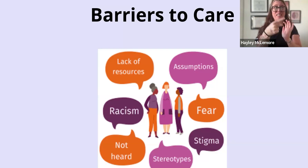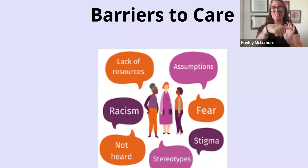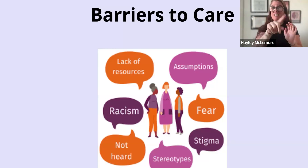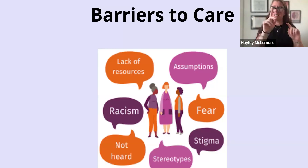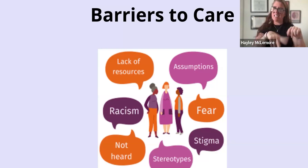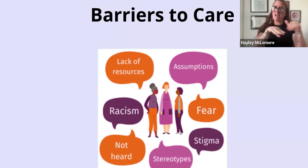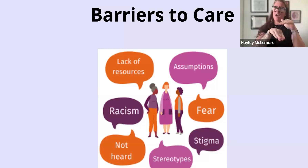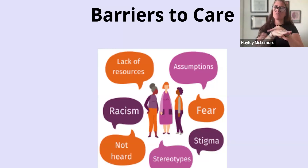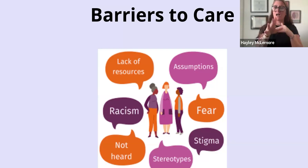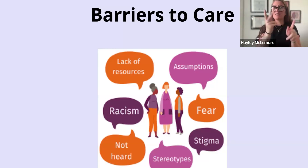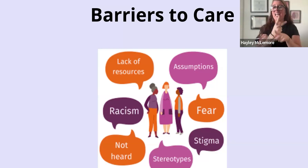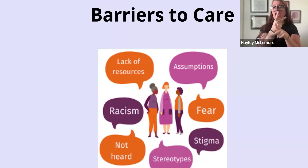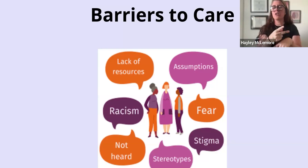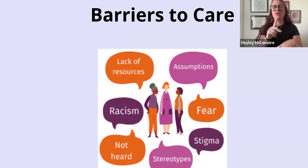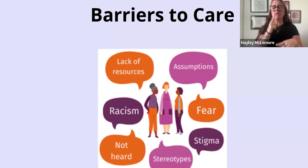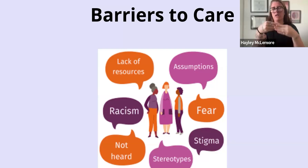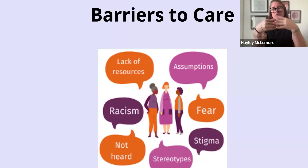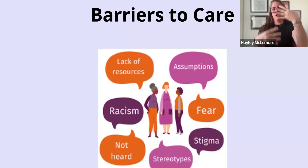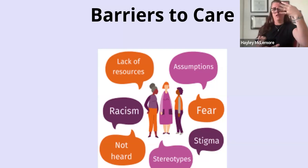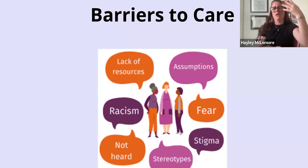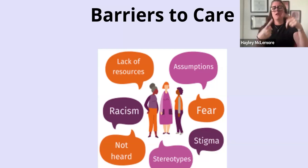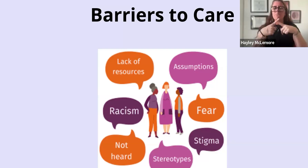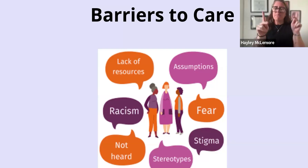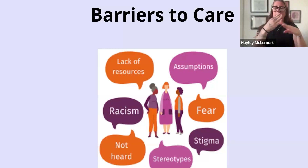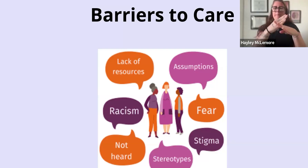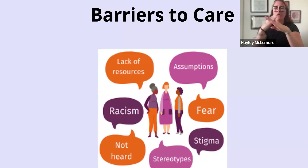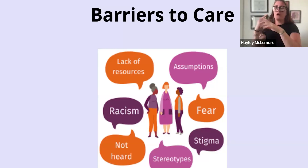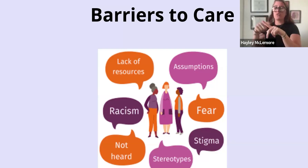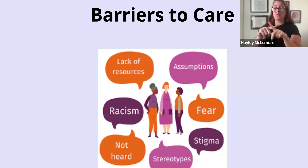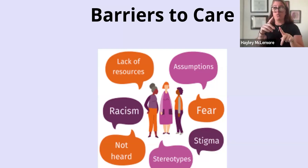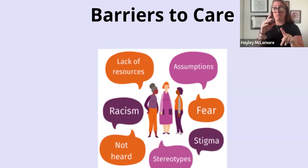who don't even have adequate insurances for people to get the care that they need.